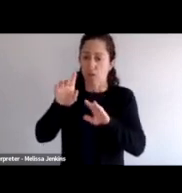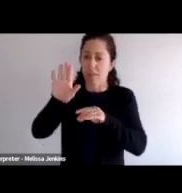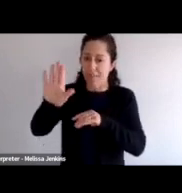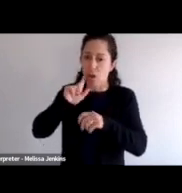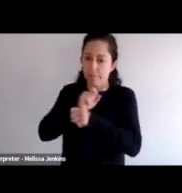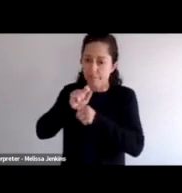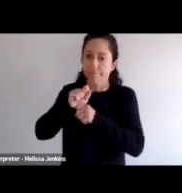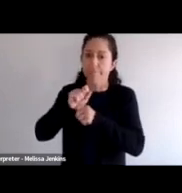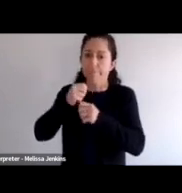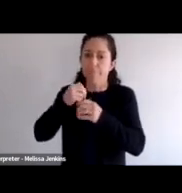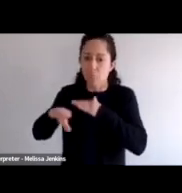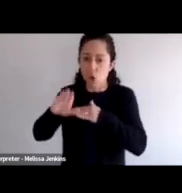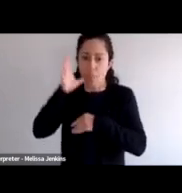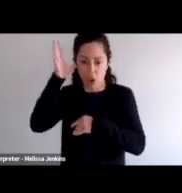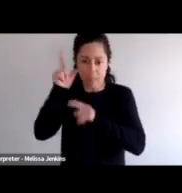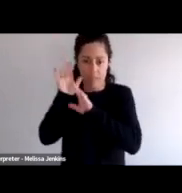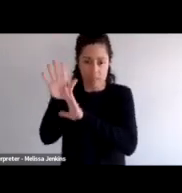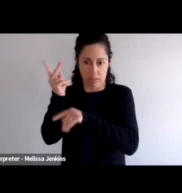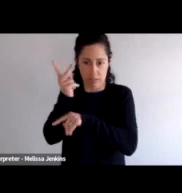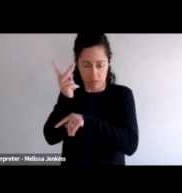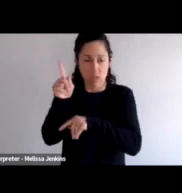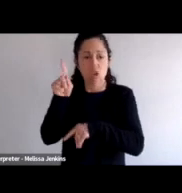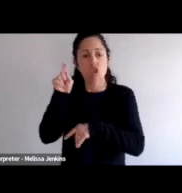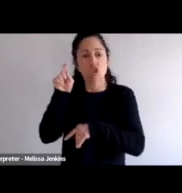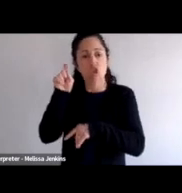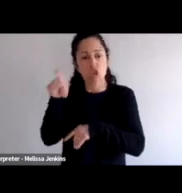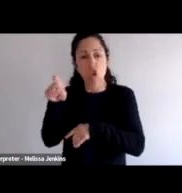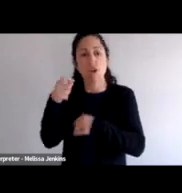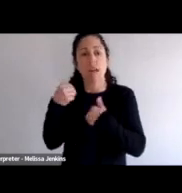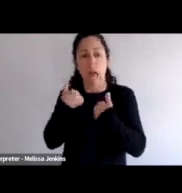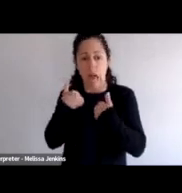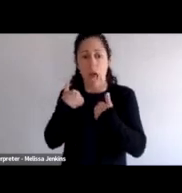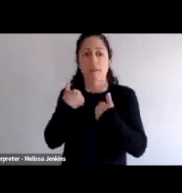right, you'll see that there's different roles: patient participant, caregiver participant, and